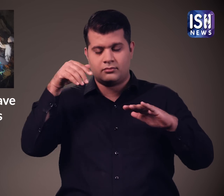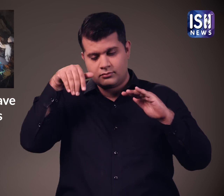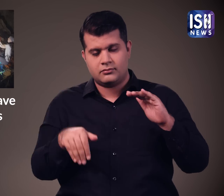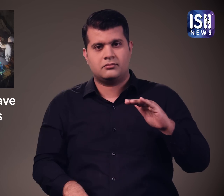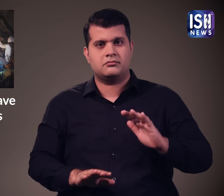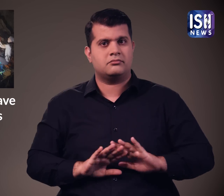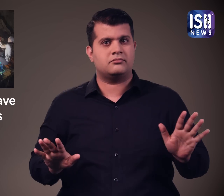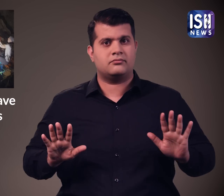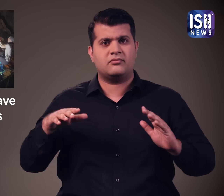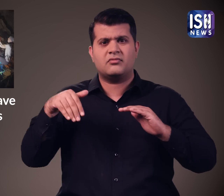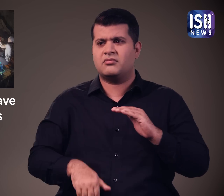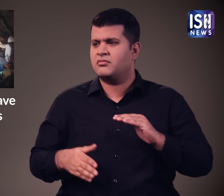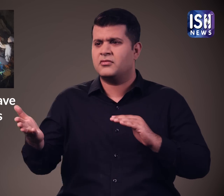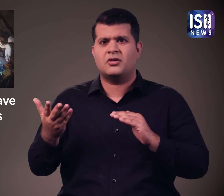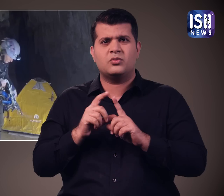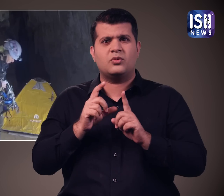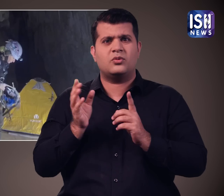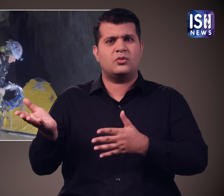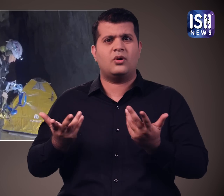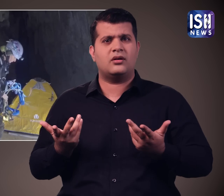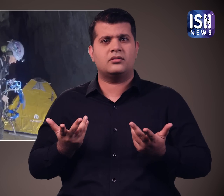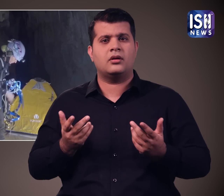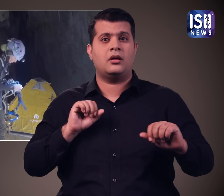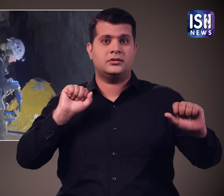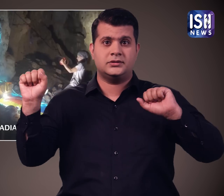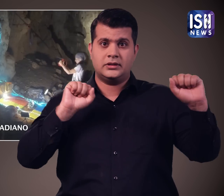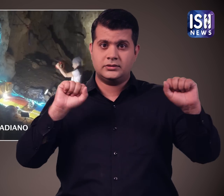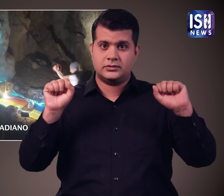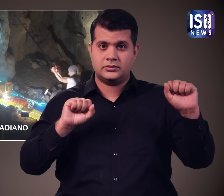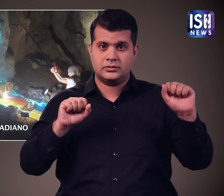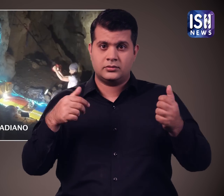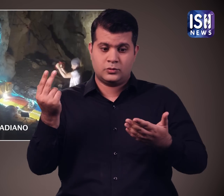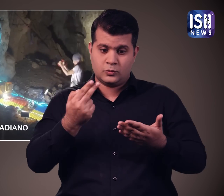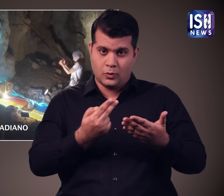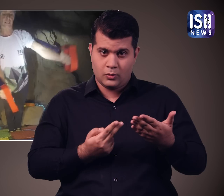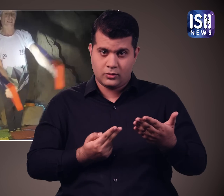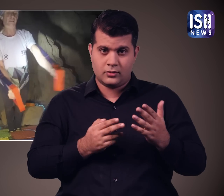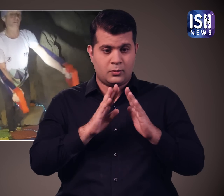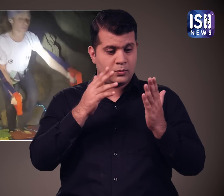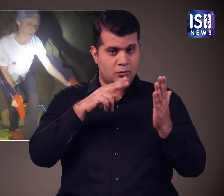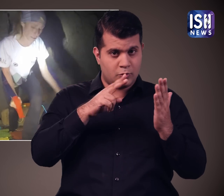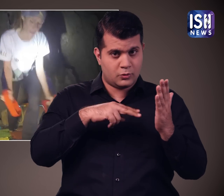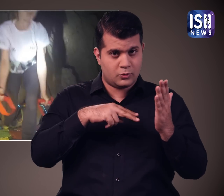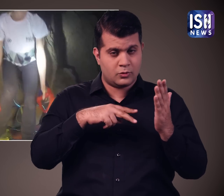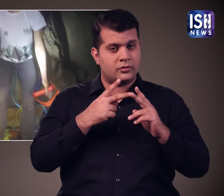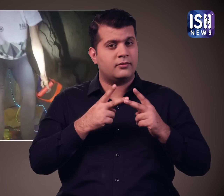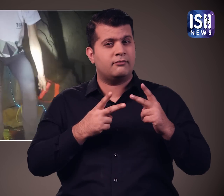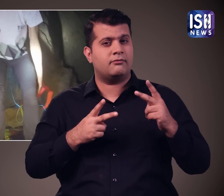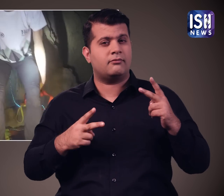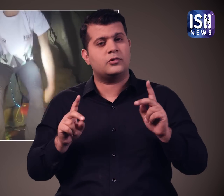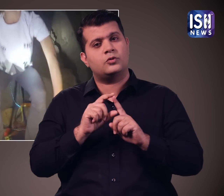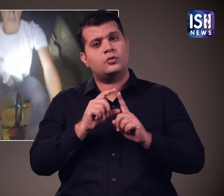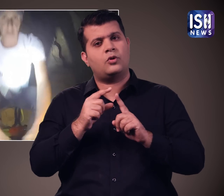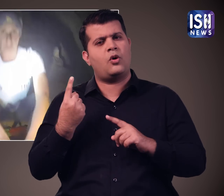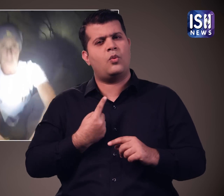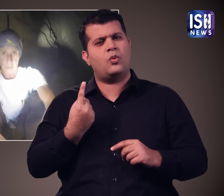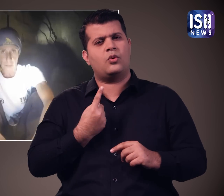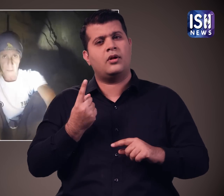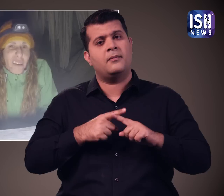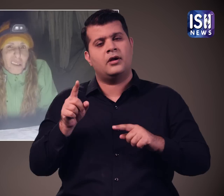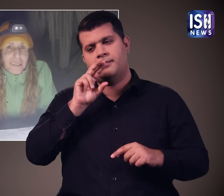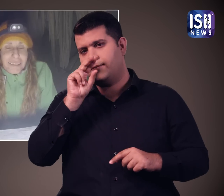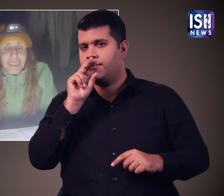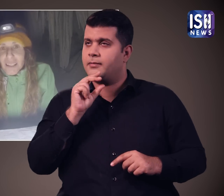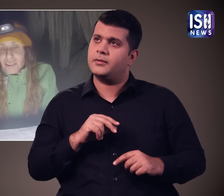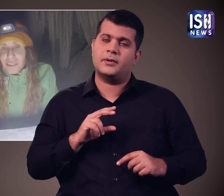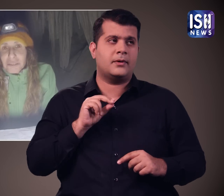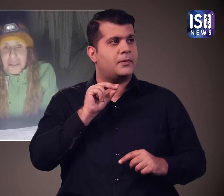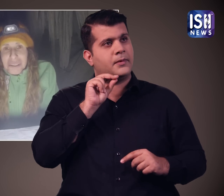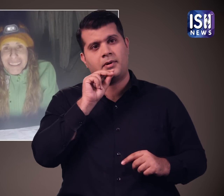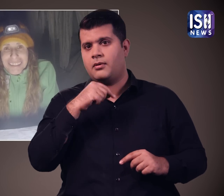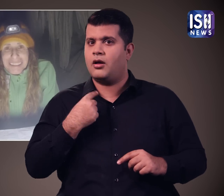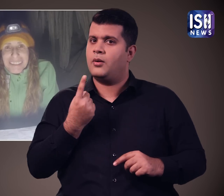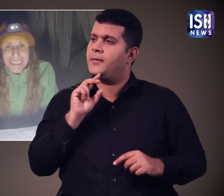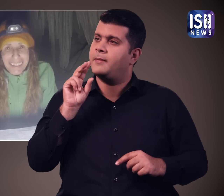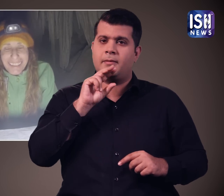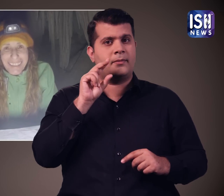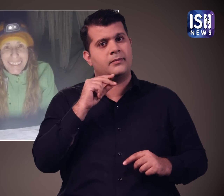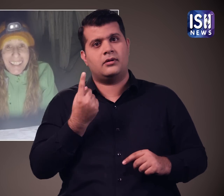She stayed inside the cave and excercised. She even made drawing, read books and spoke to herself.